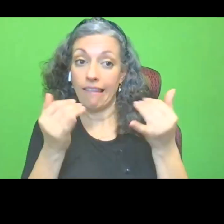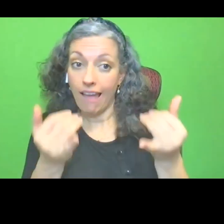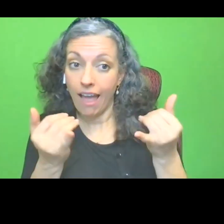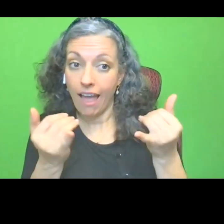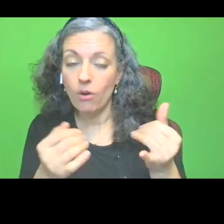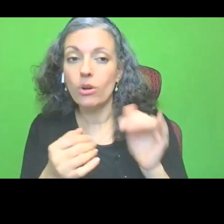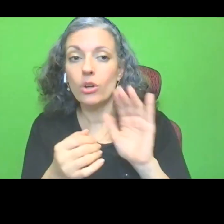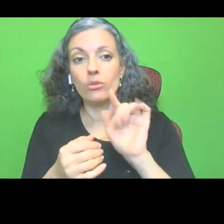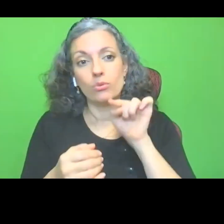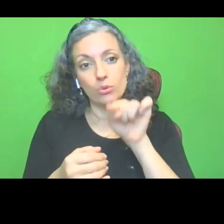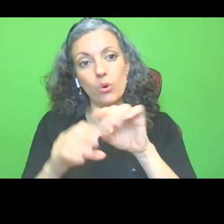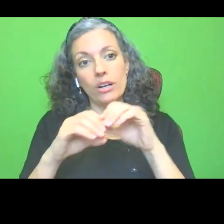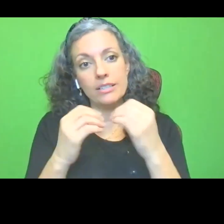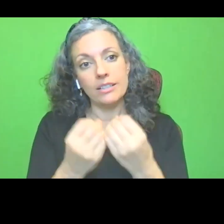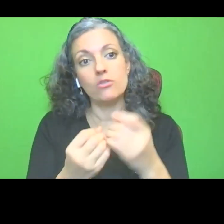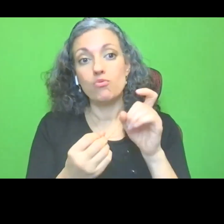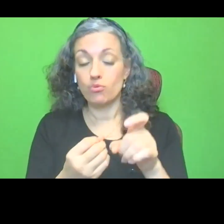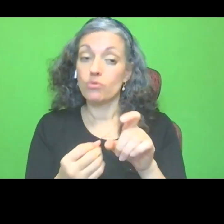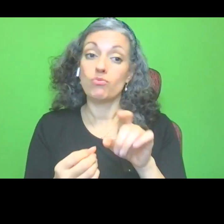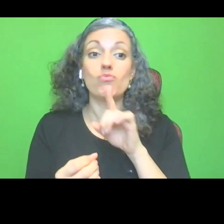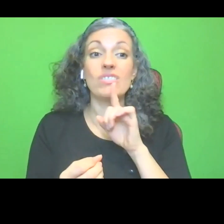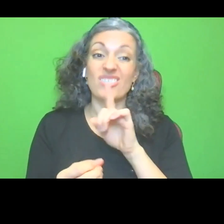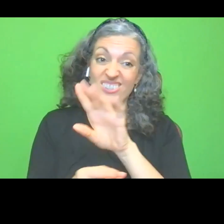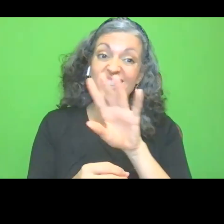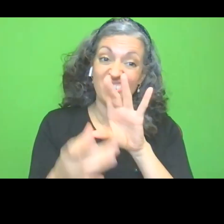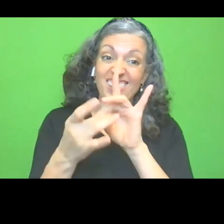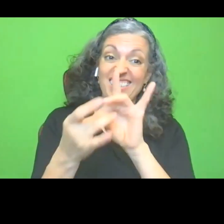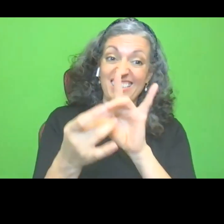you should absolutely try to tie it into that.